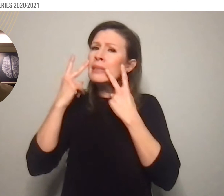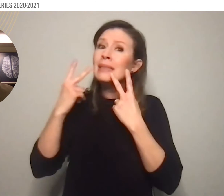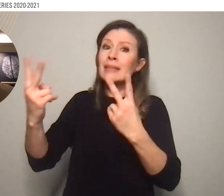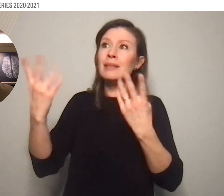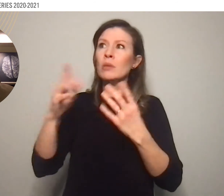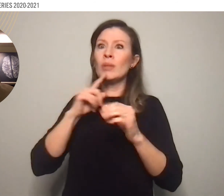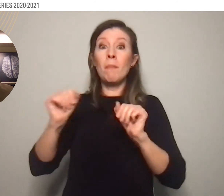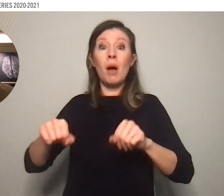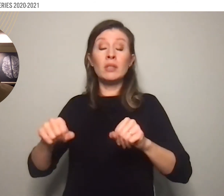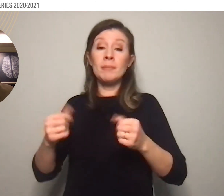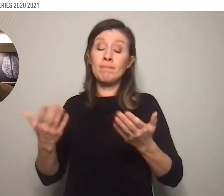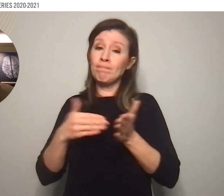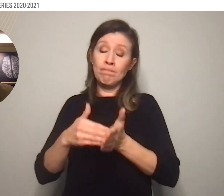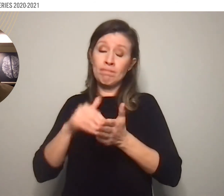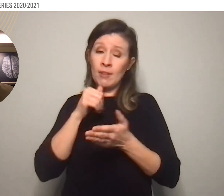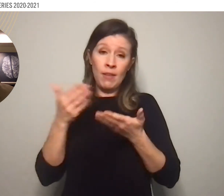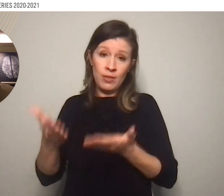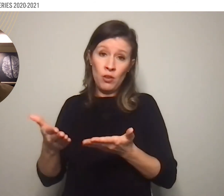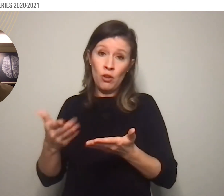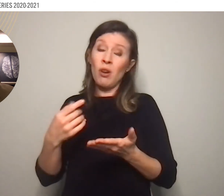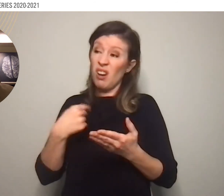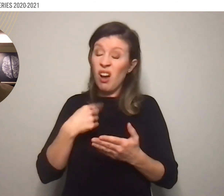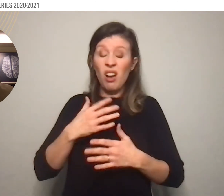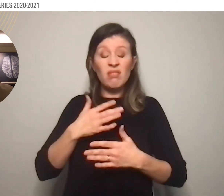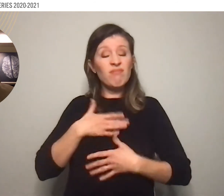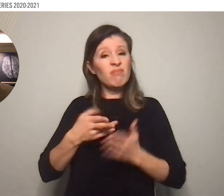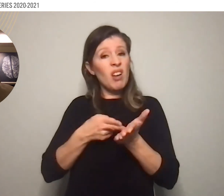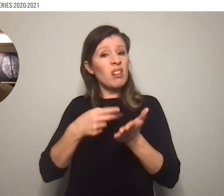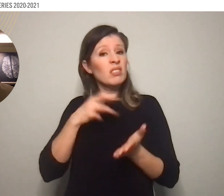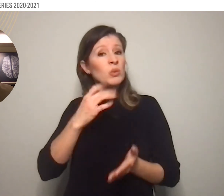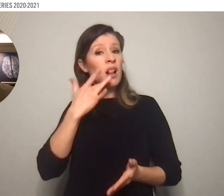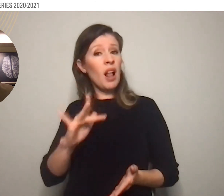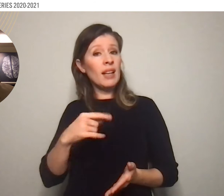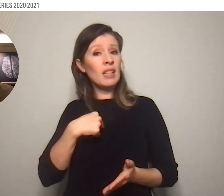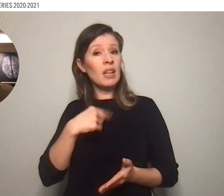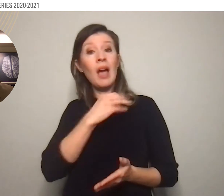that ability to see the possibilities, is not always there. I got lucky to be honest and I